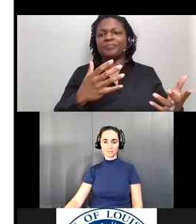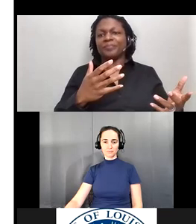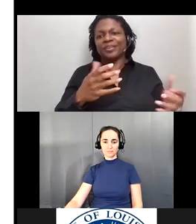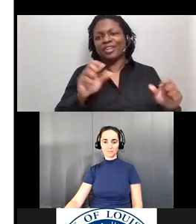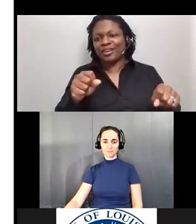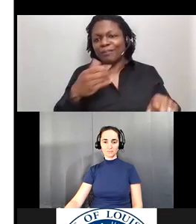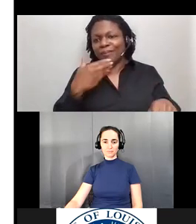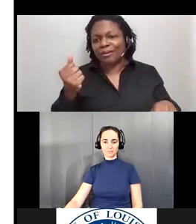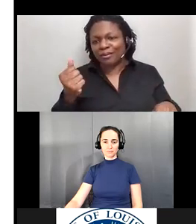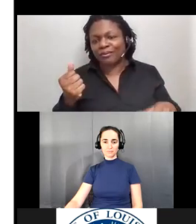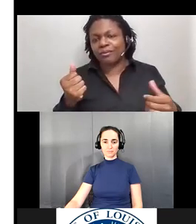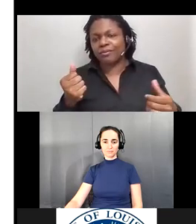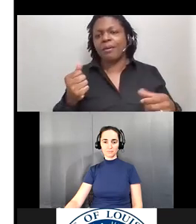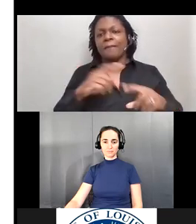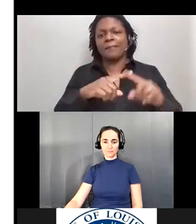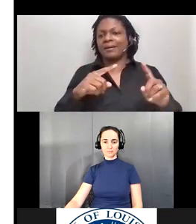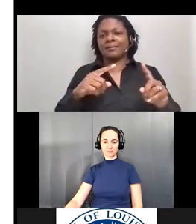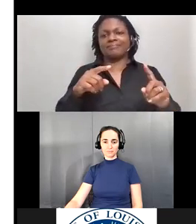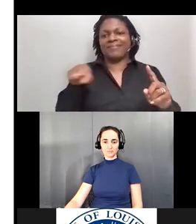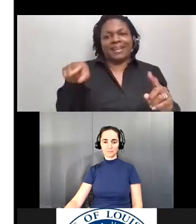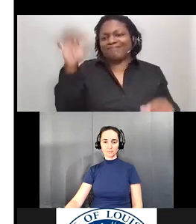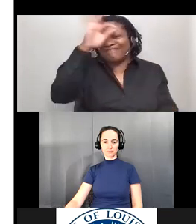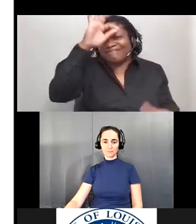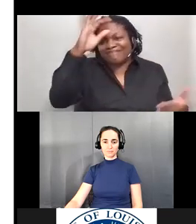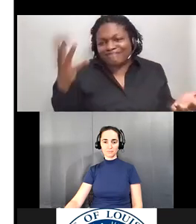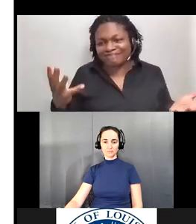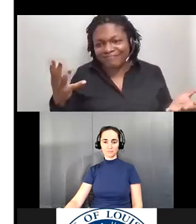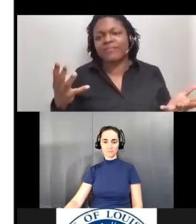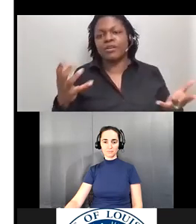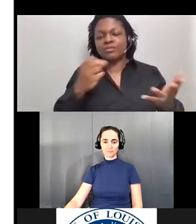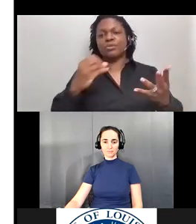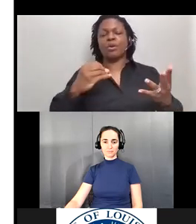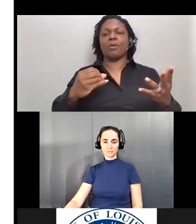didn't have the information so so always put a question mark should they should have planned